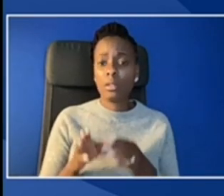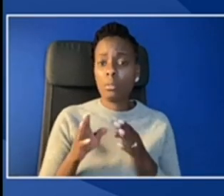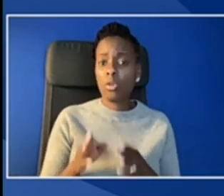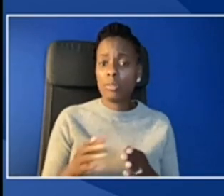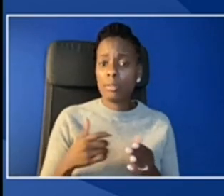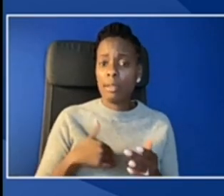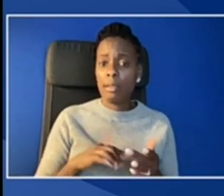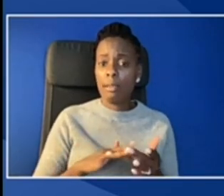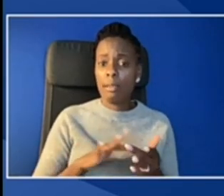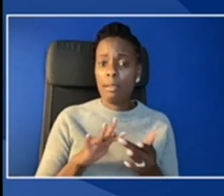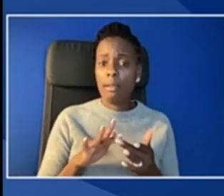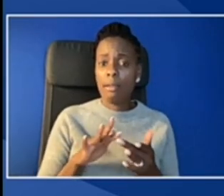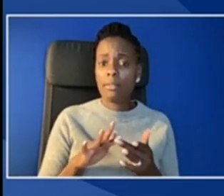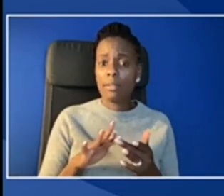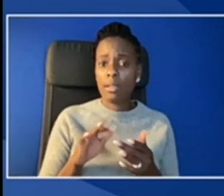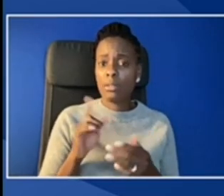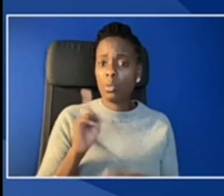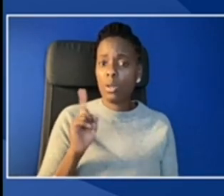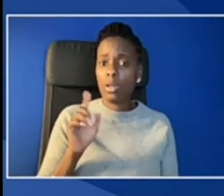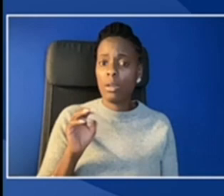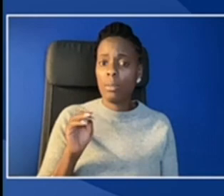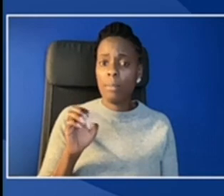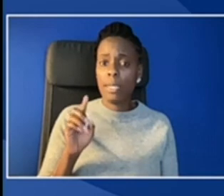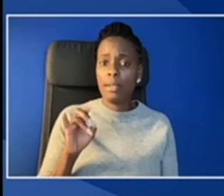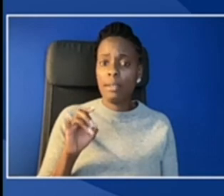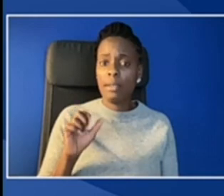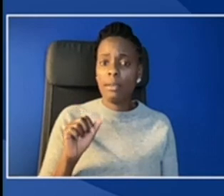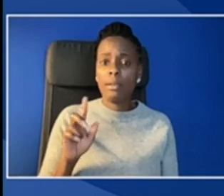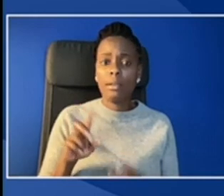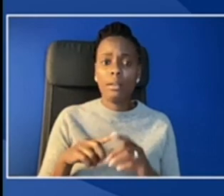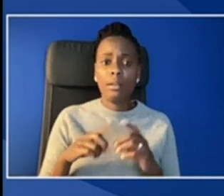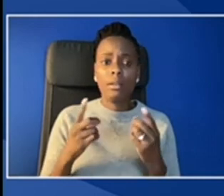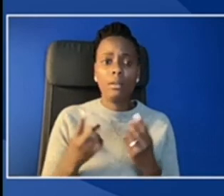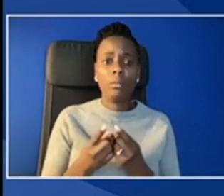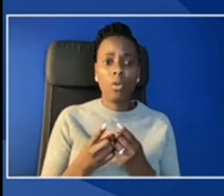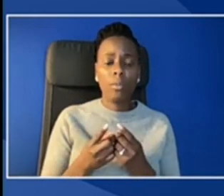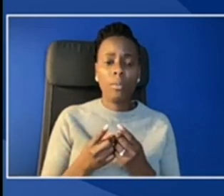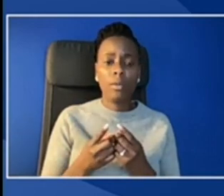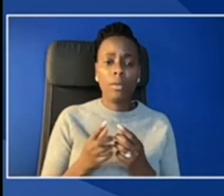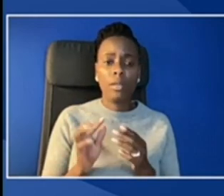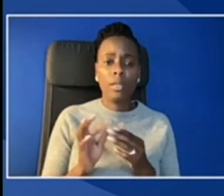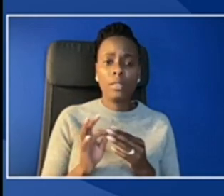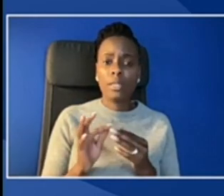the media department said that they wouldn't be able to help me.